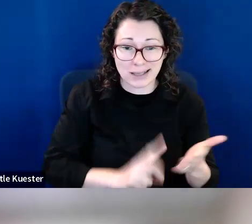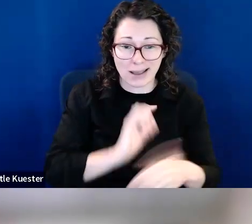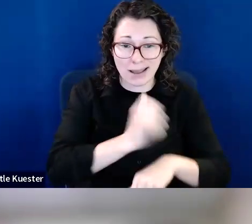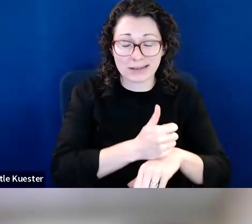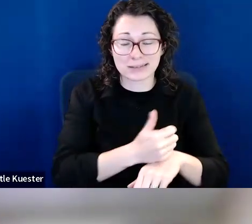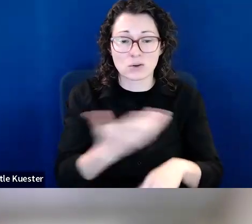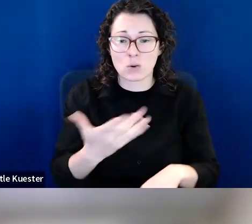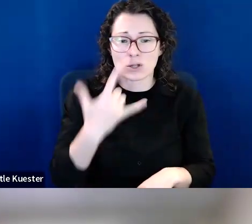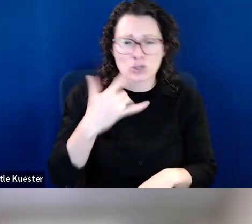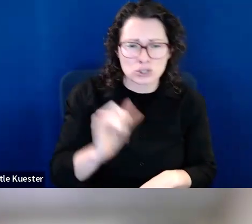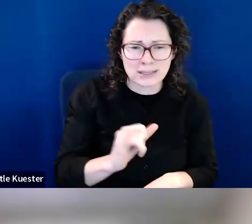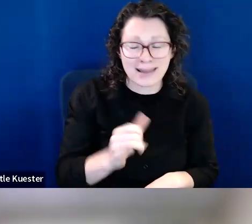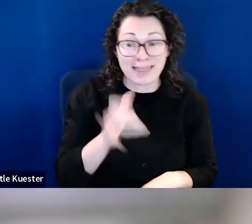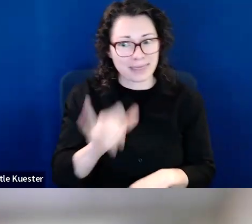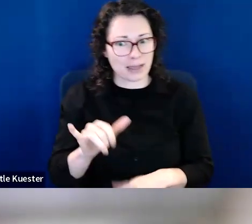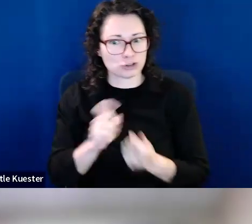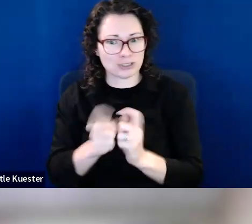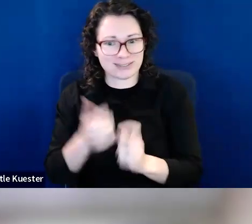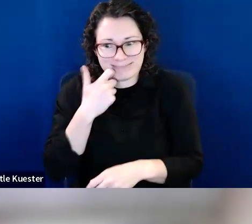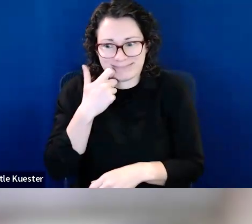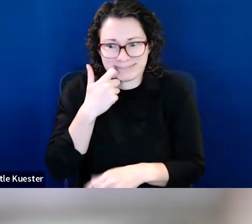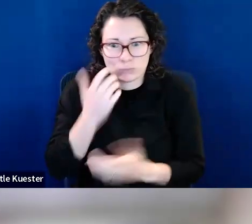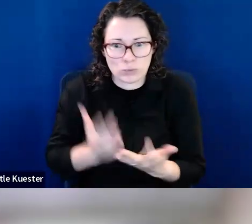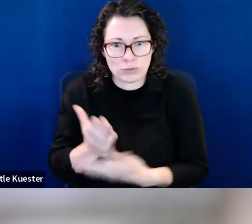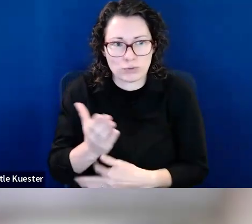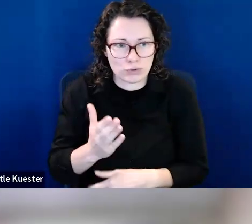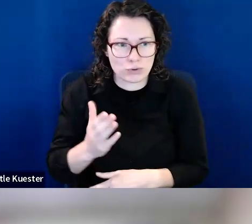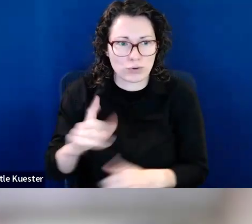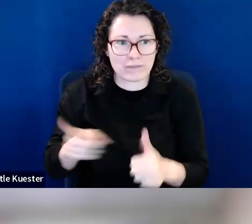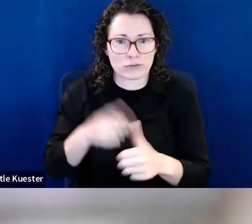designs that change. you know, we just not too long ago went through a first of the year change.